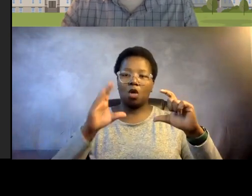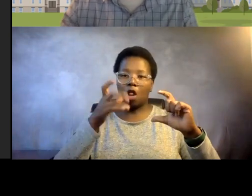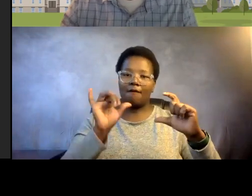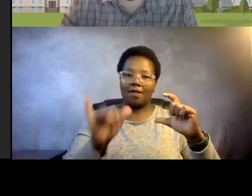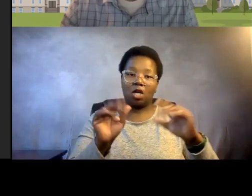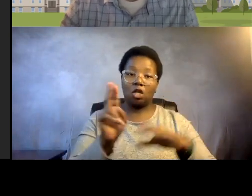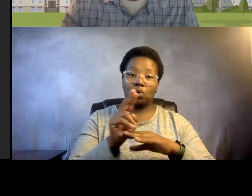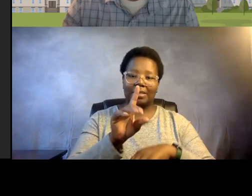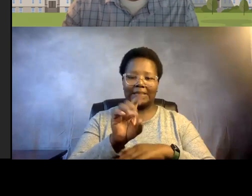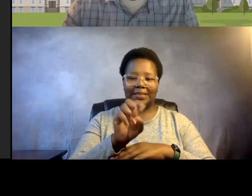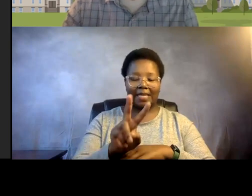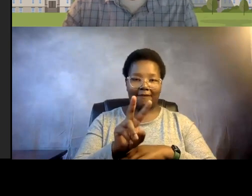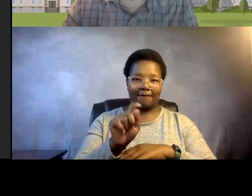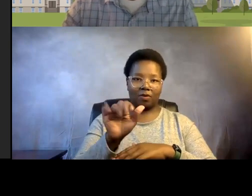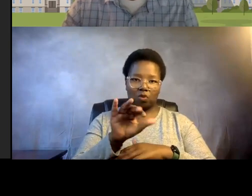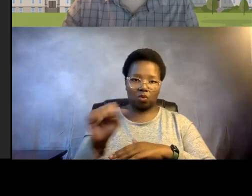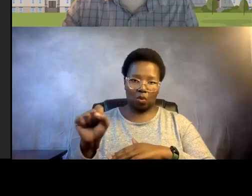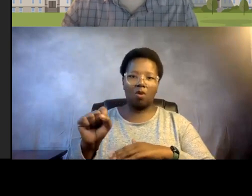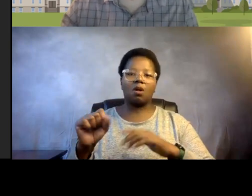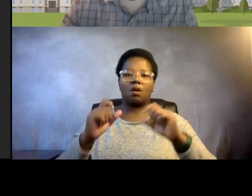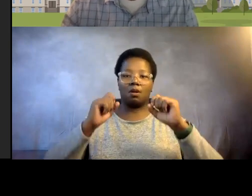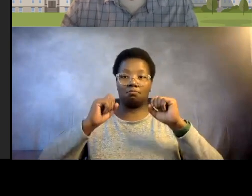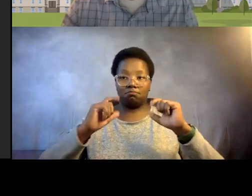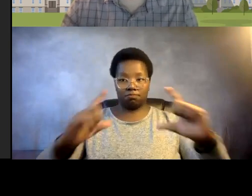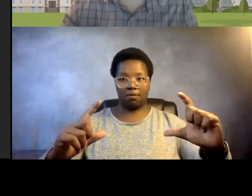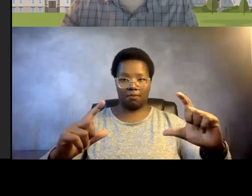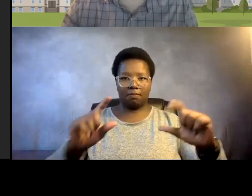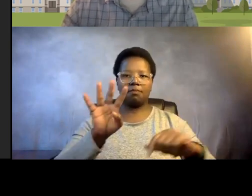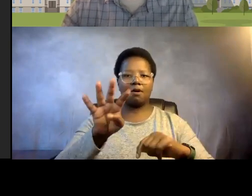and then zooming up to 400 percent. You know, looking for things that become broken,